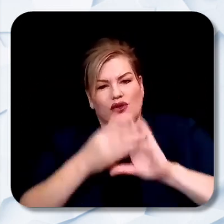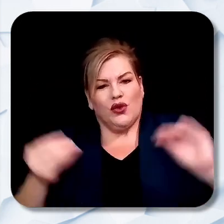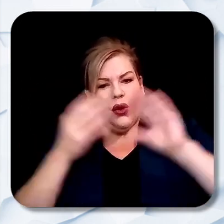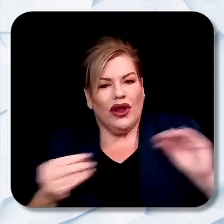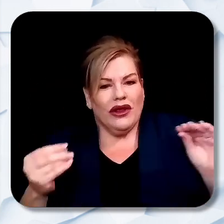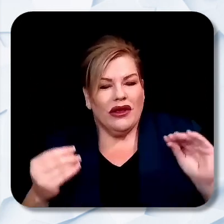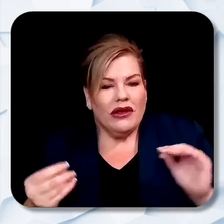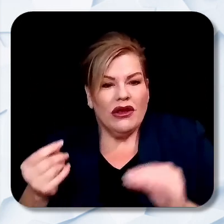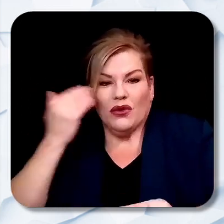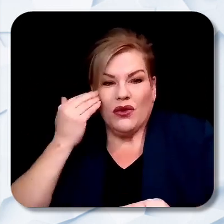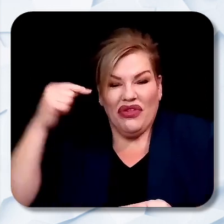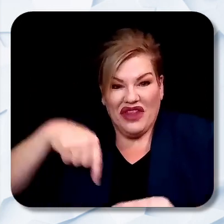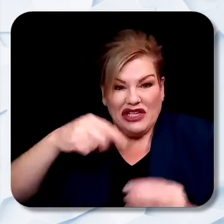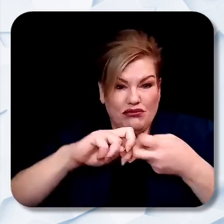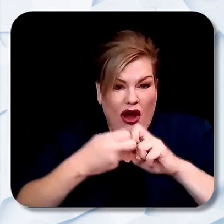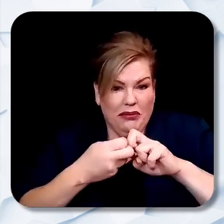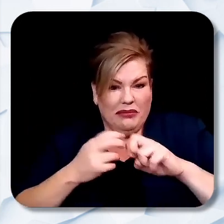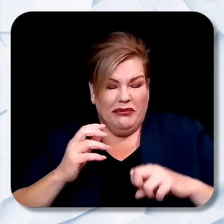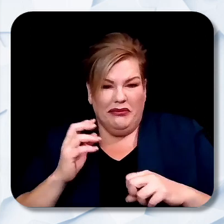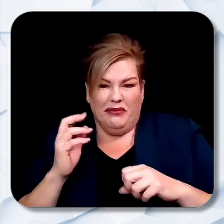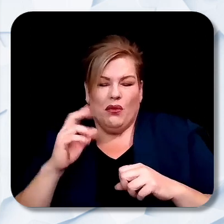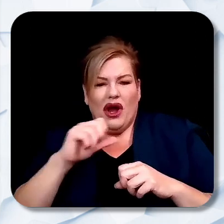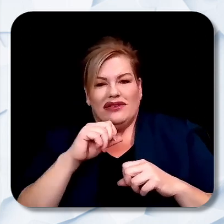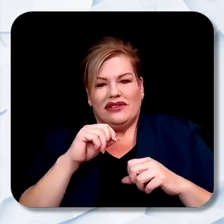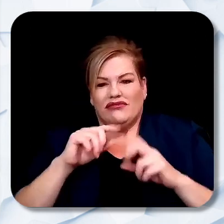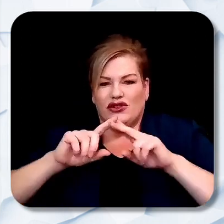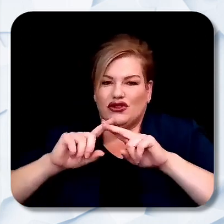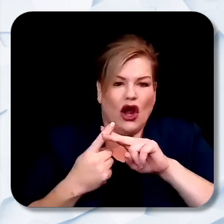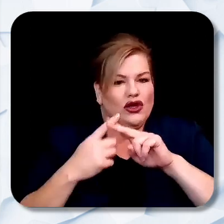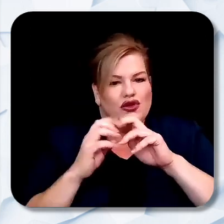because this problem was just starting to come to the county and Sacramento account